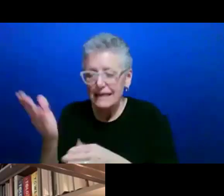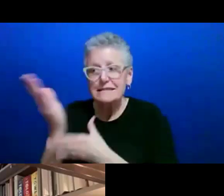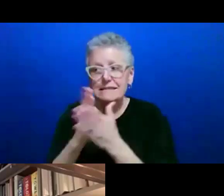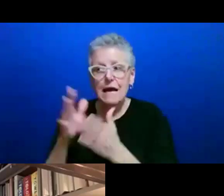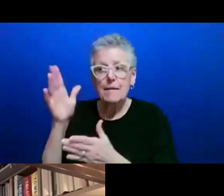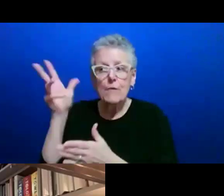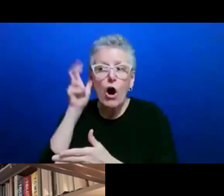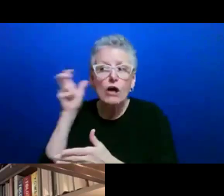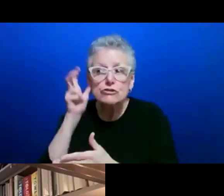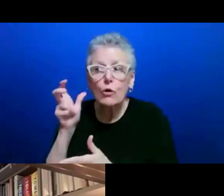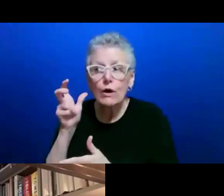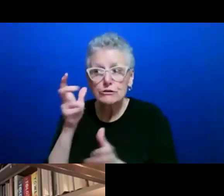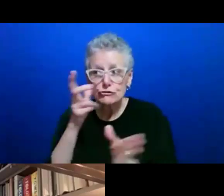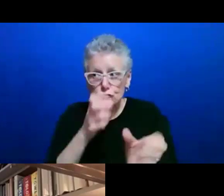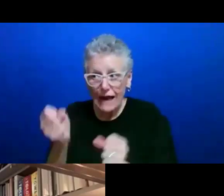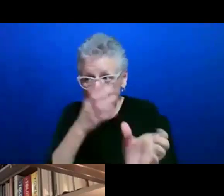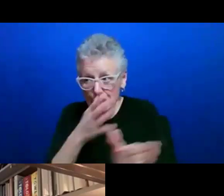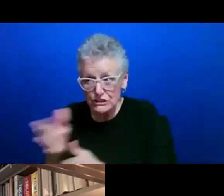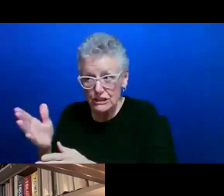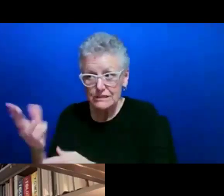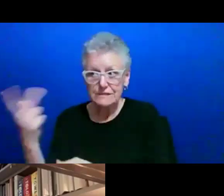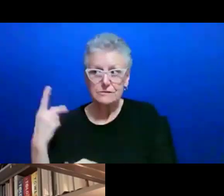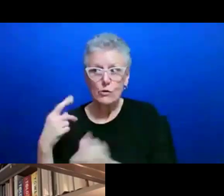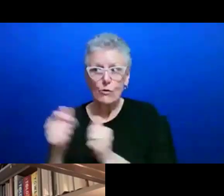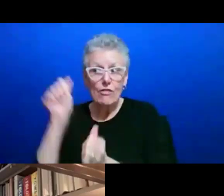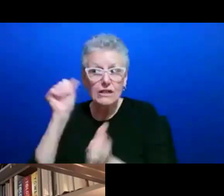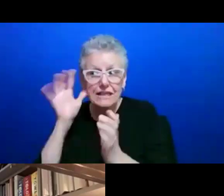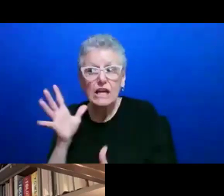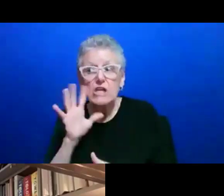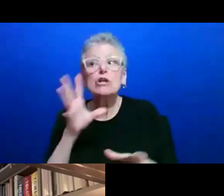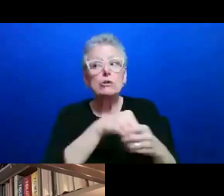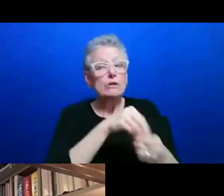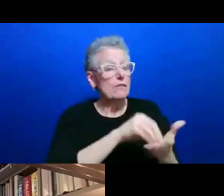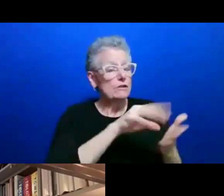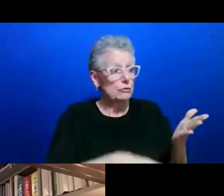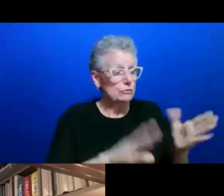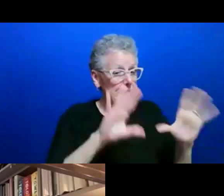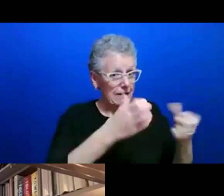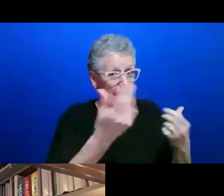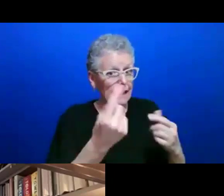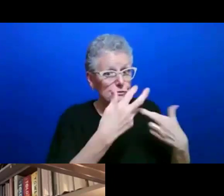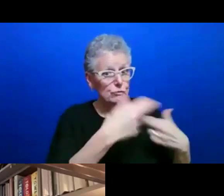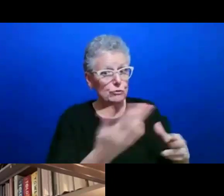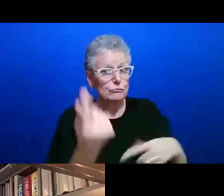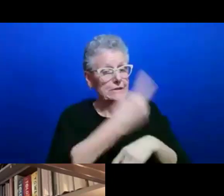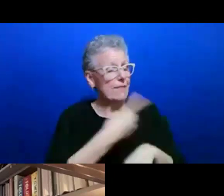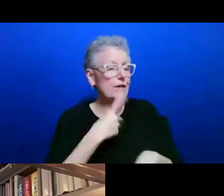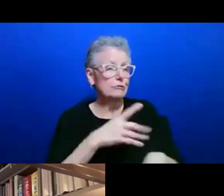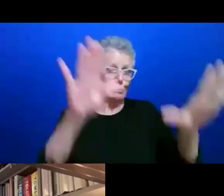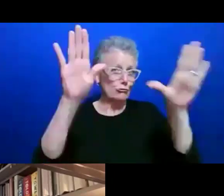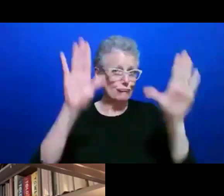and incorporating those within the student's classroom day, which has been great, The most difficult has